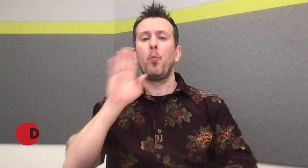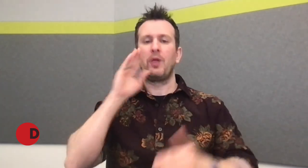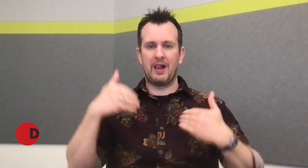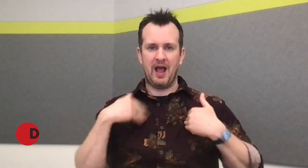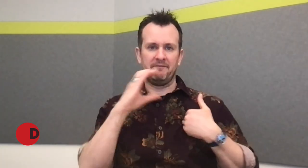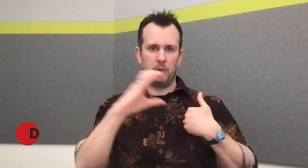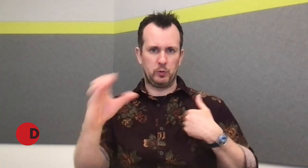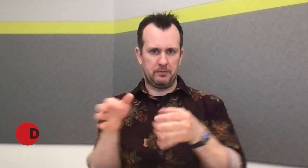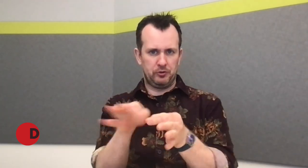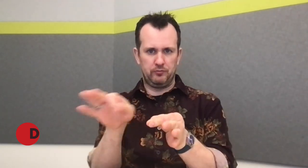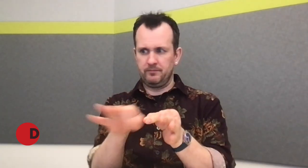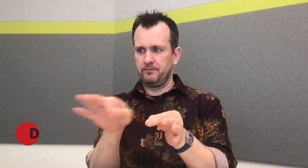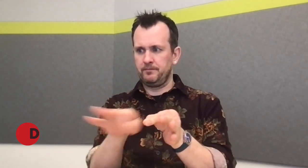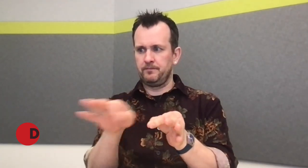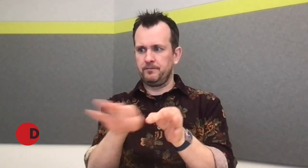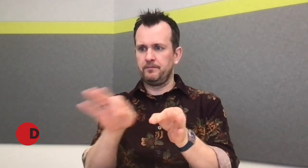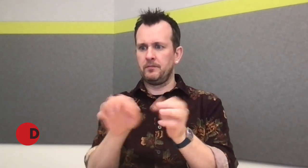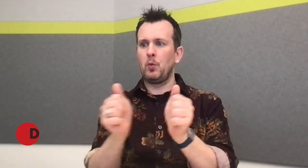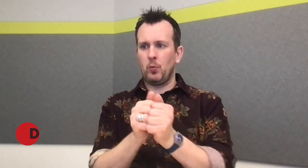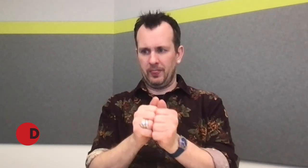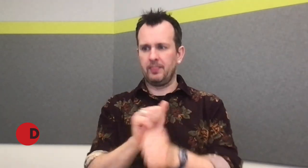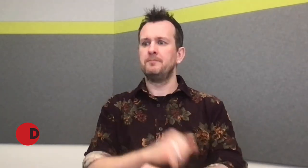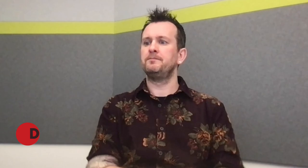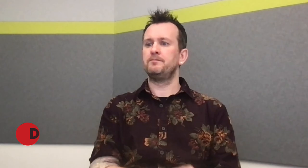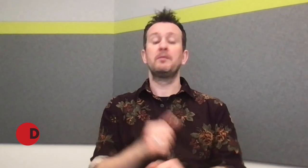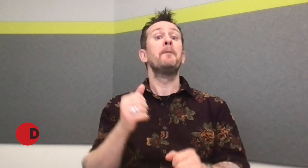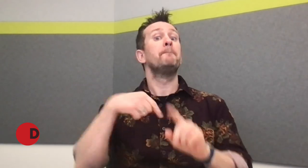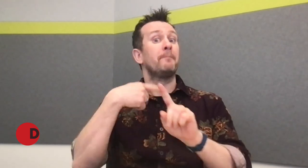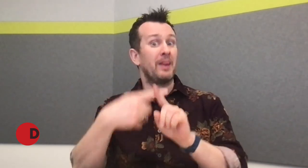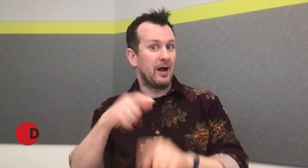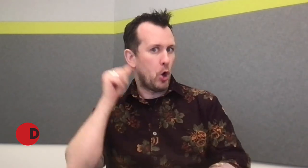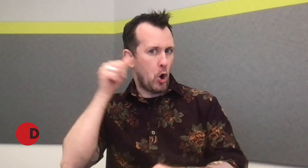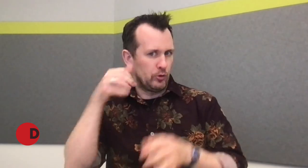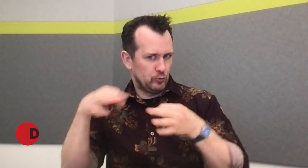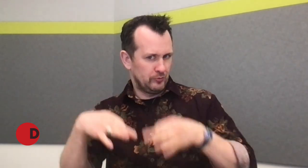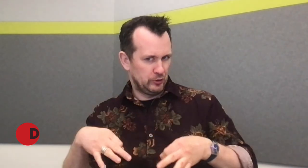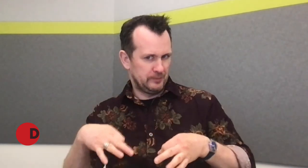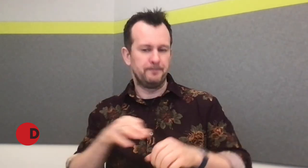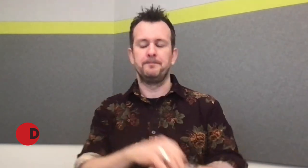and also have audio descriptions as well.